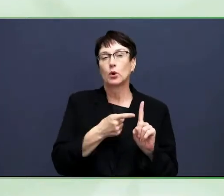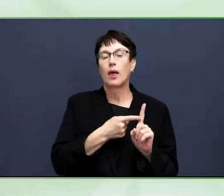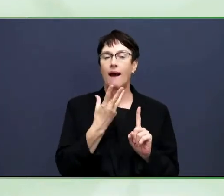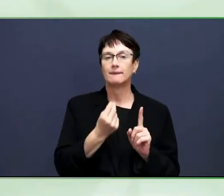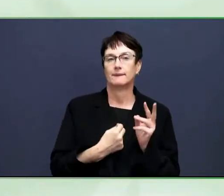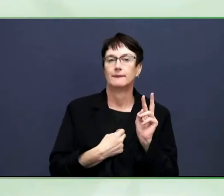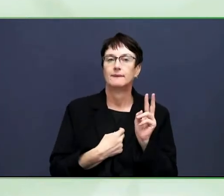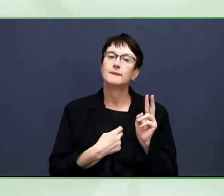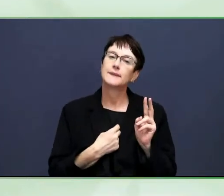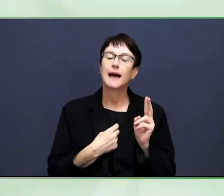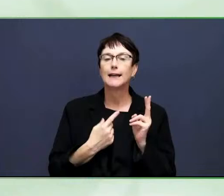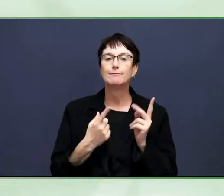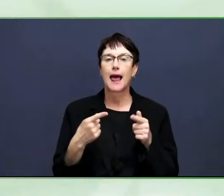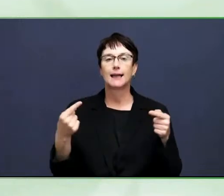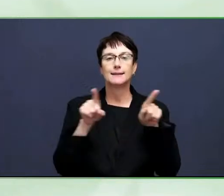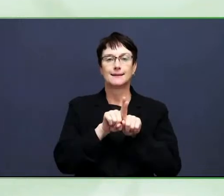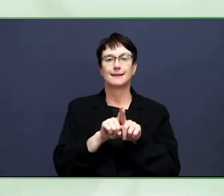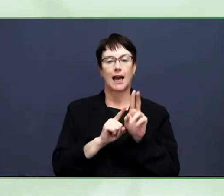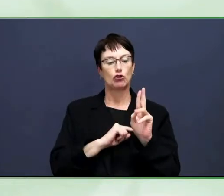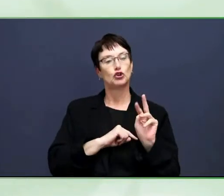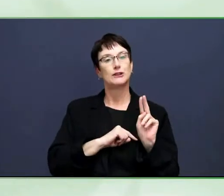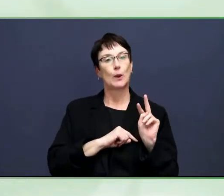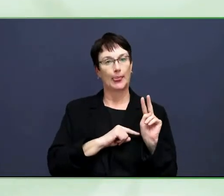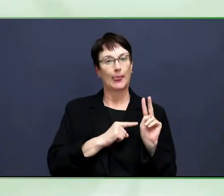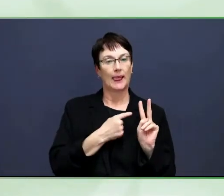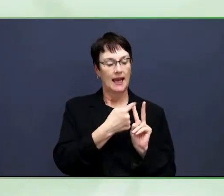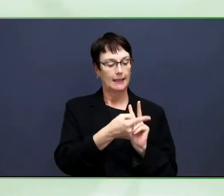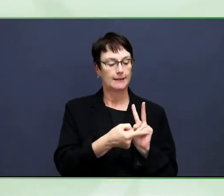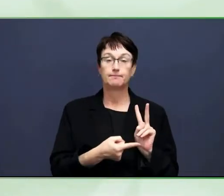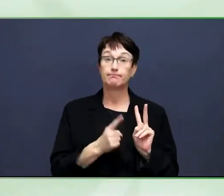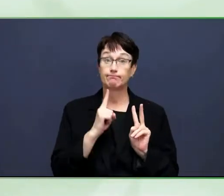She had scoliosis.